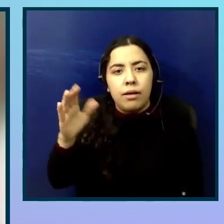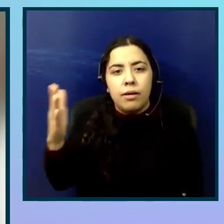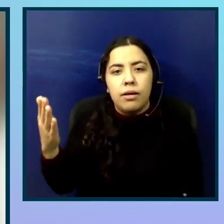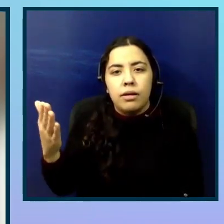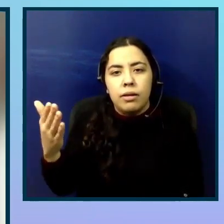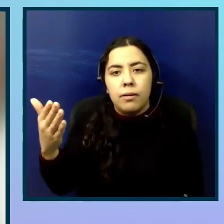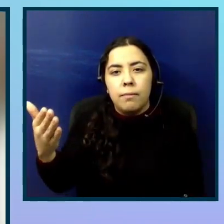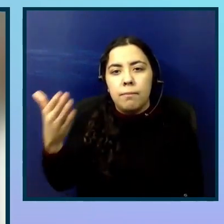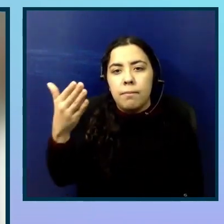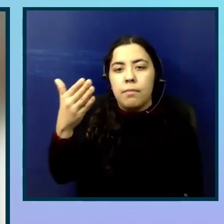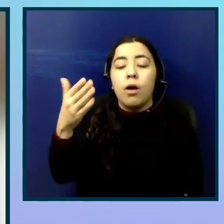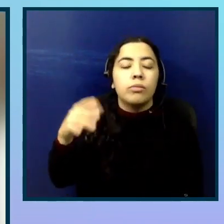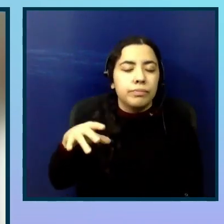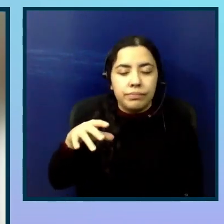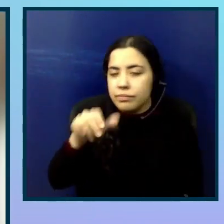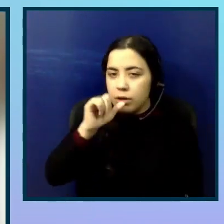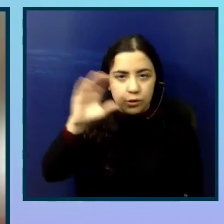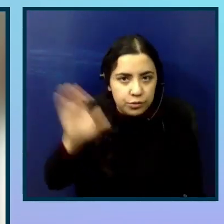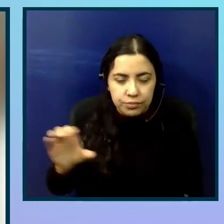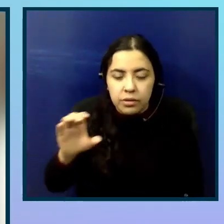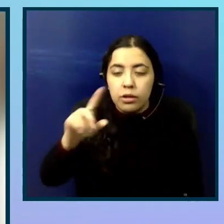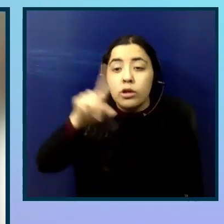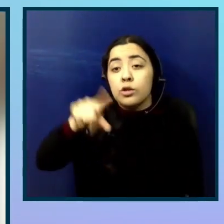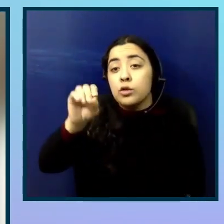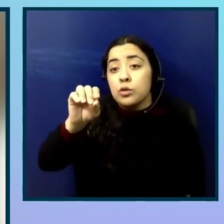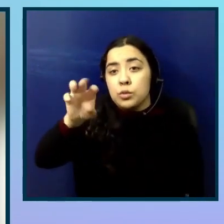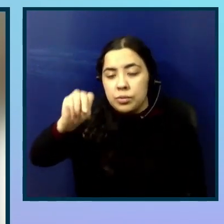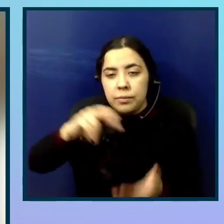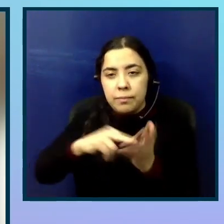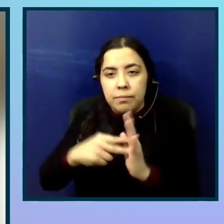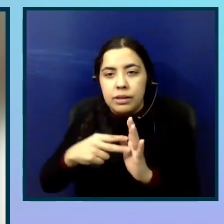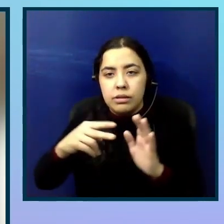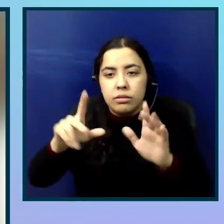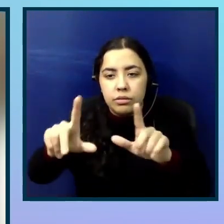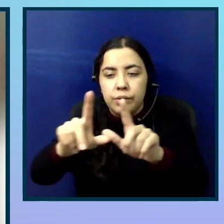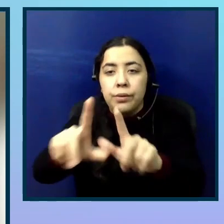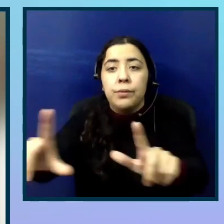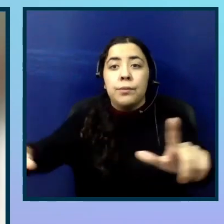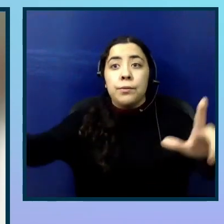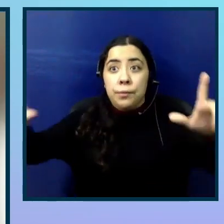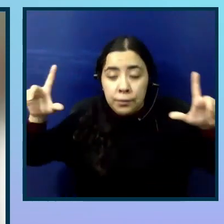I don't need bigger text, I just need less text. And he just said, "Look at this,